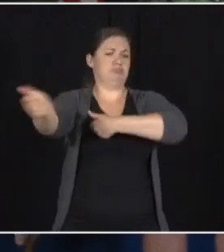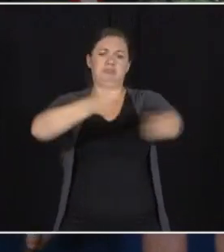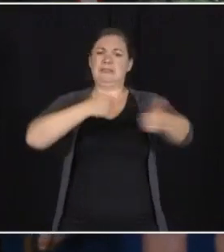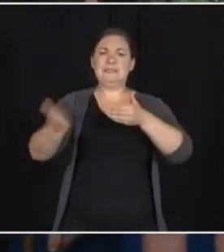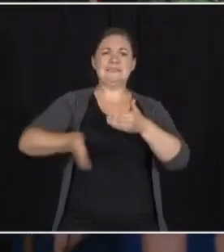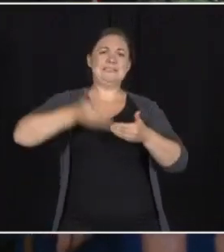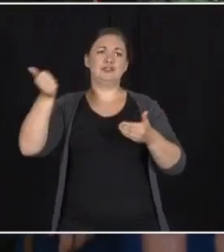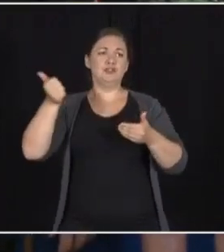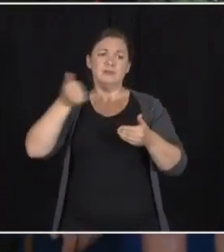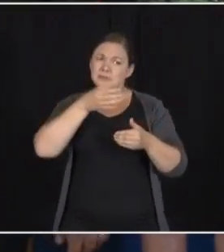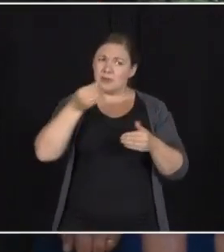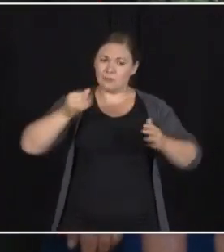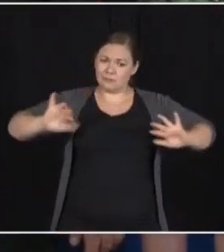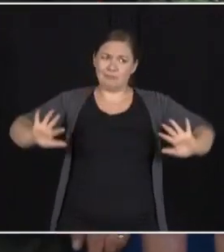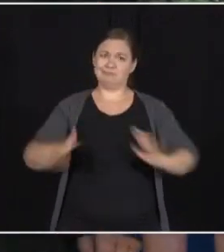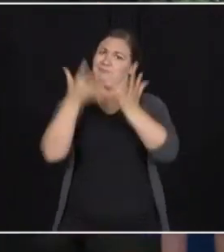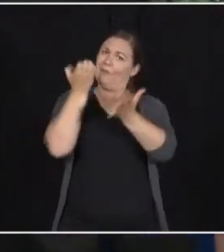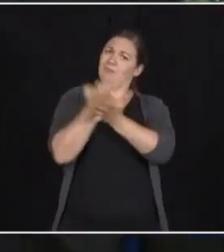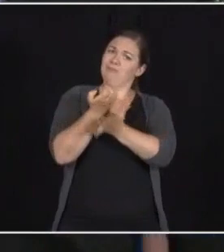congestion and drive economic recovery from COVID-19. Thank you.